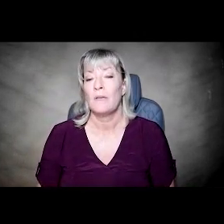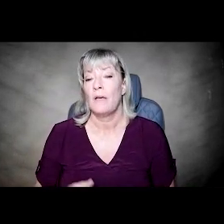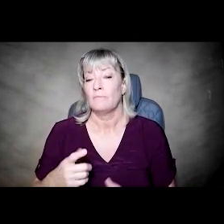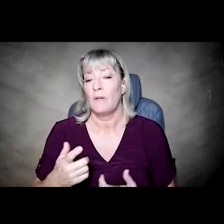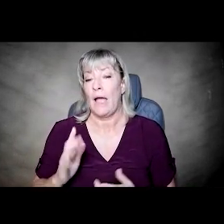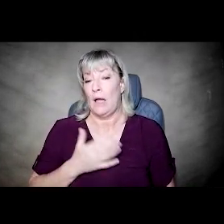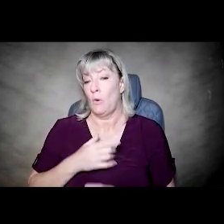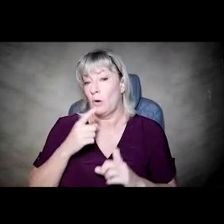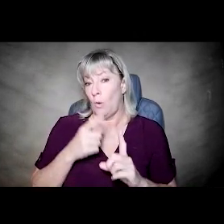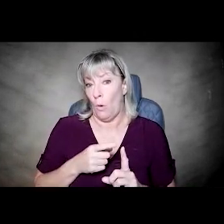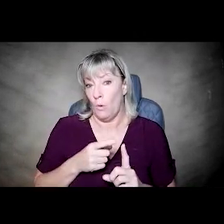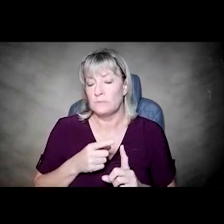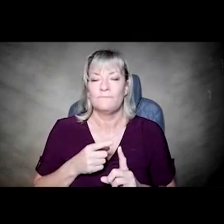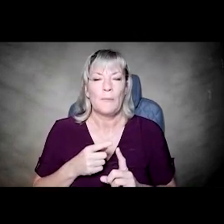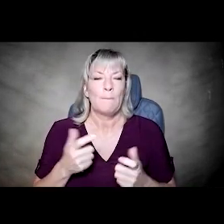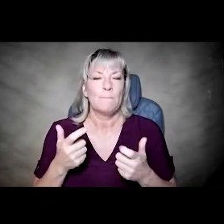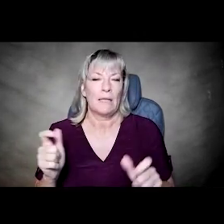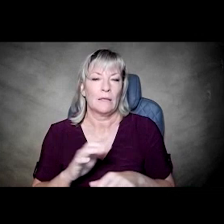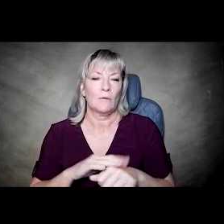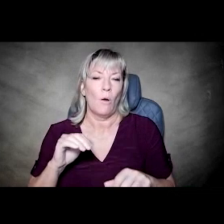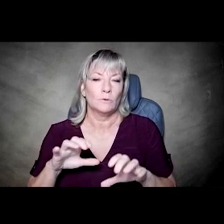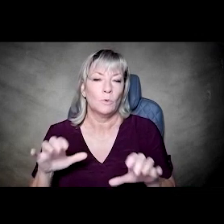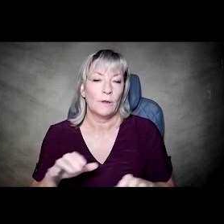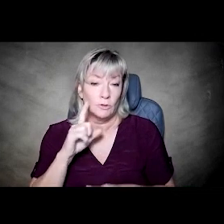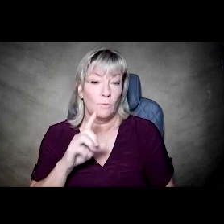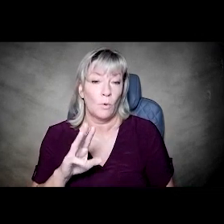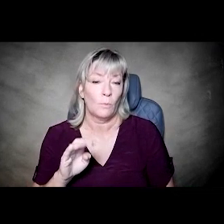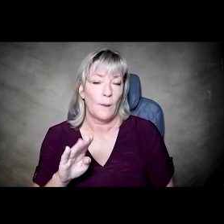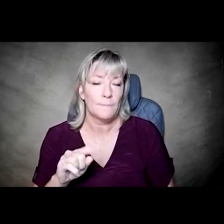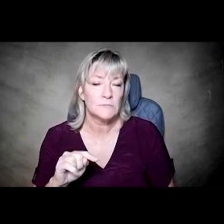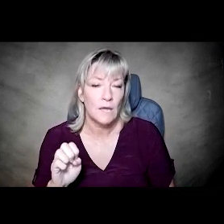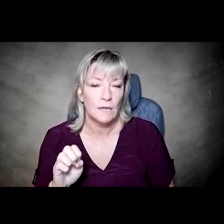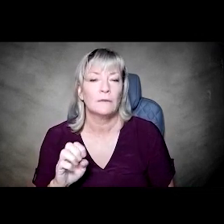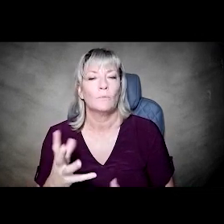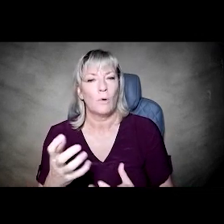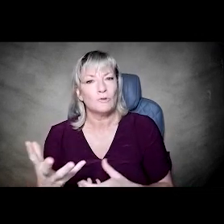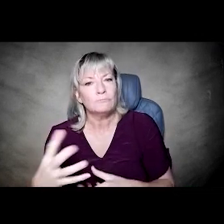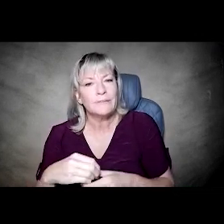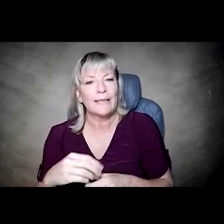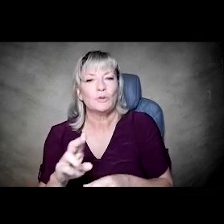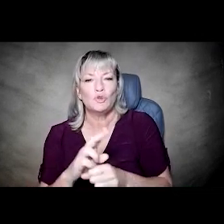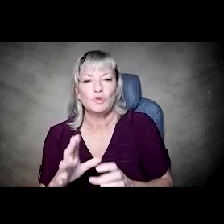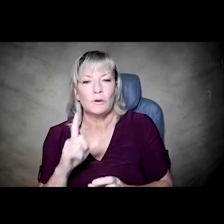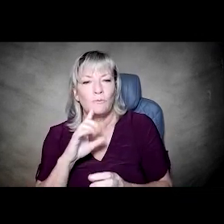[Dacia] Based on our goals, our main call to action for the website will be to engage users